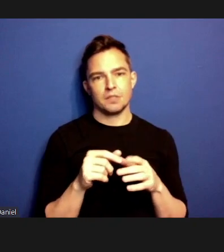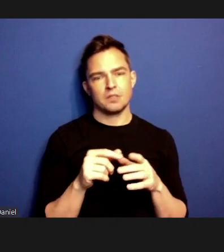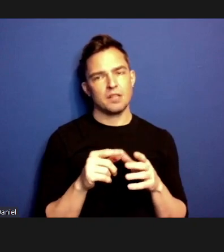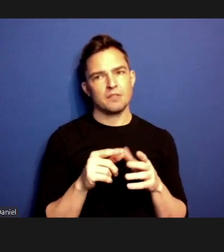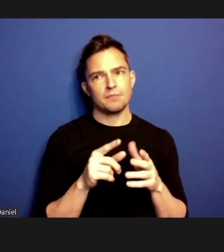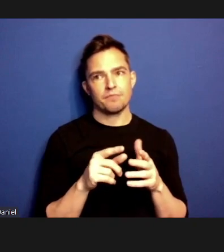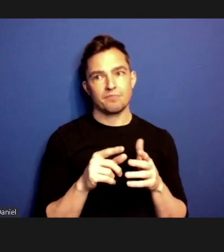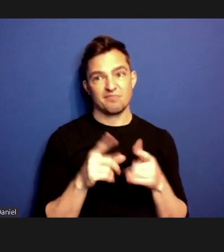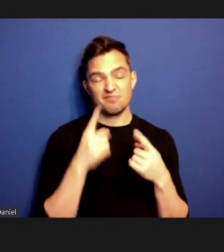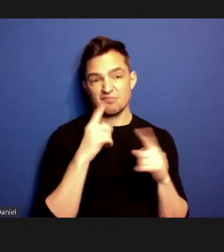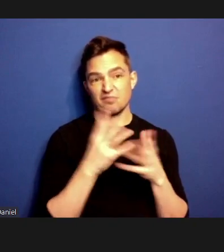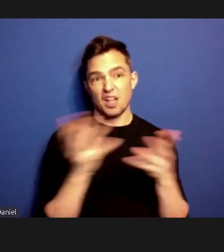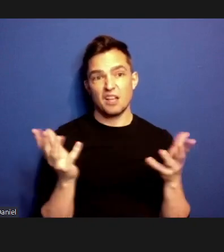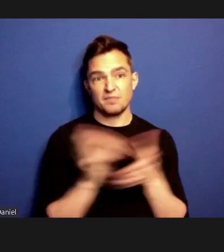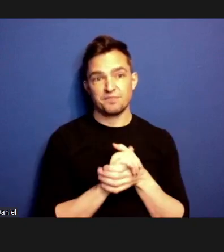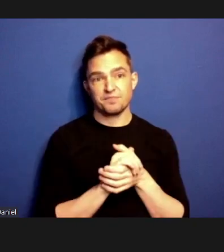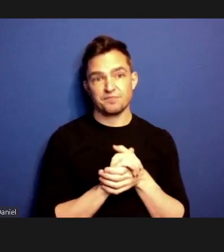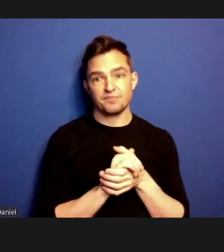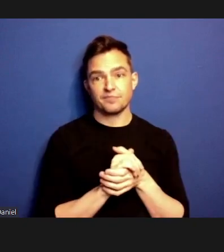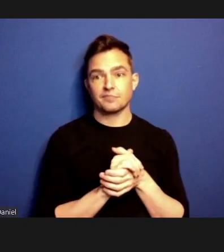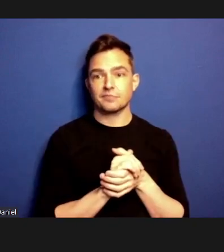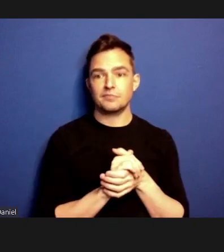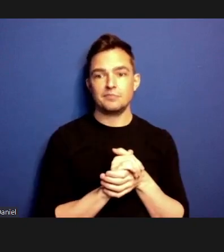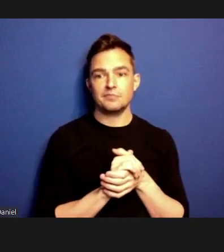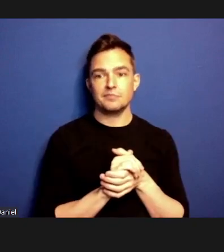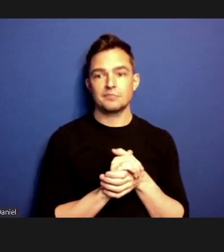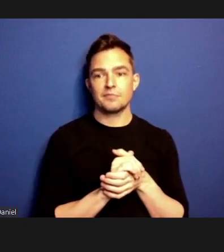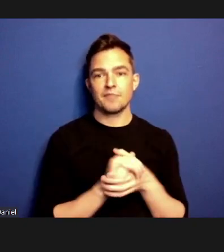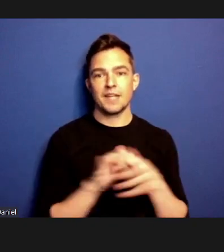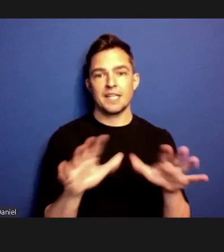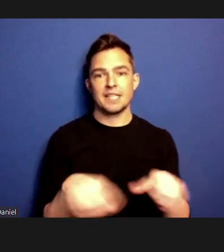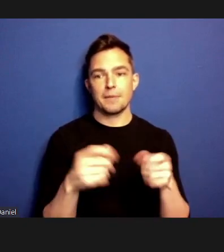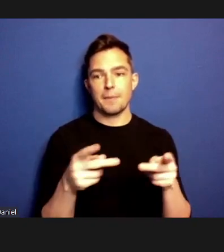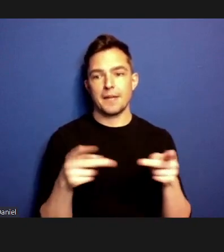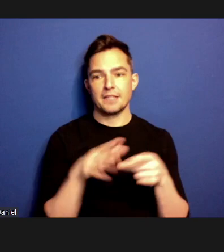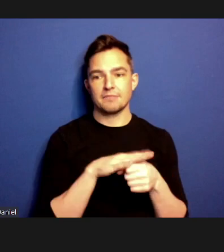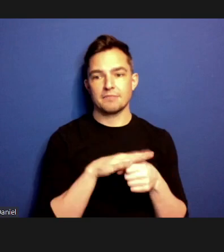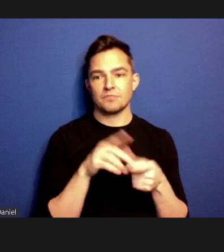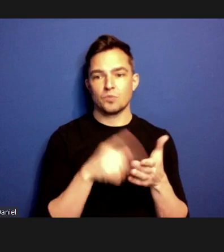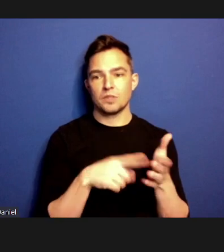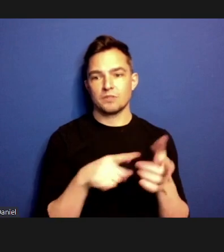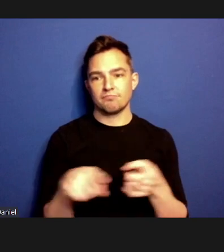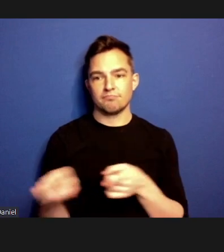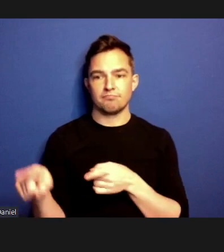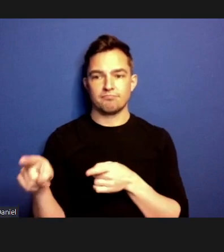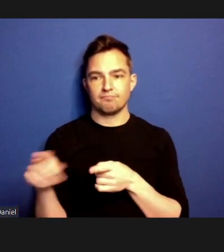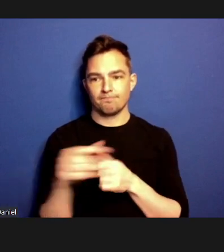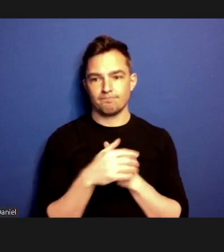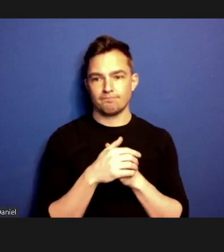And taking up space and making that be known. writing to your local politicians and so on